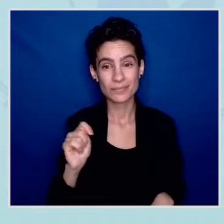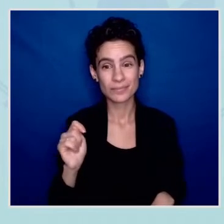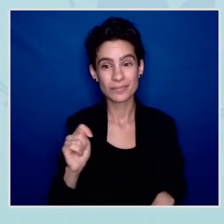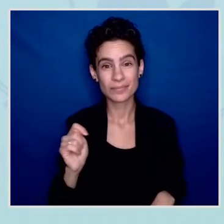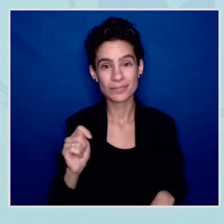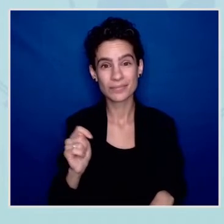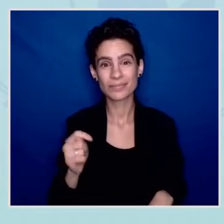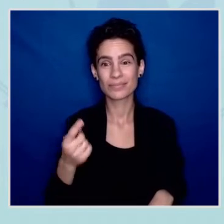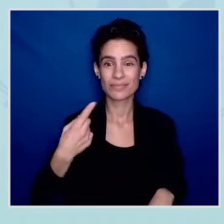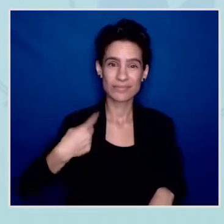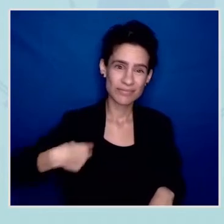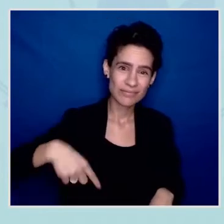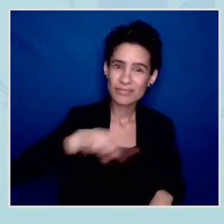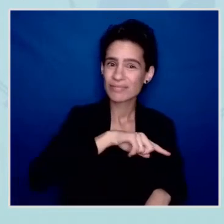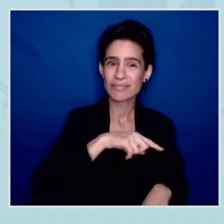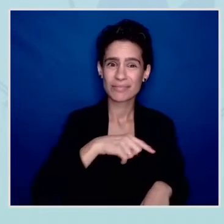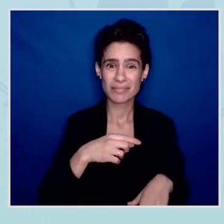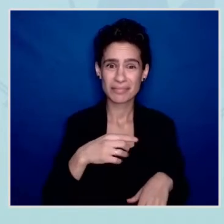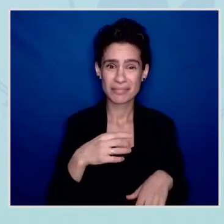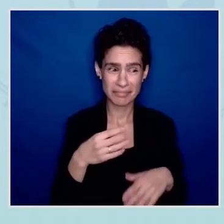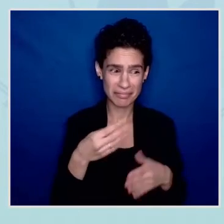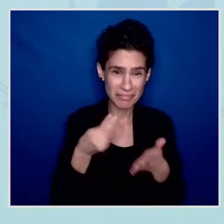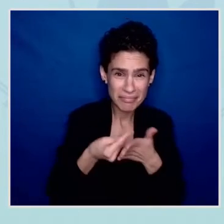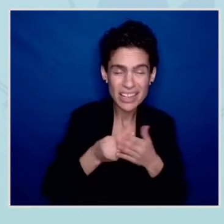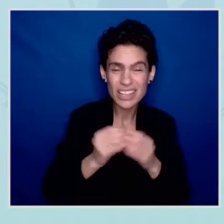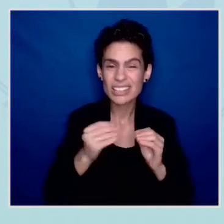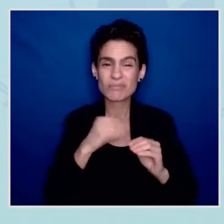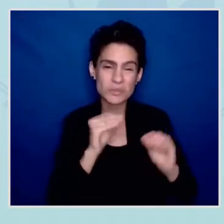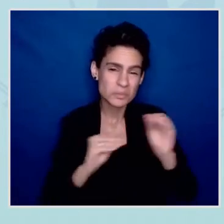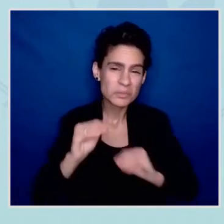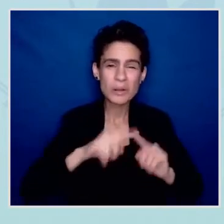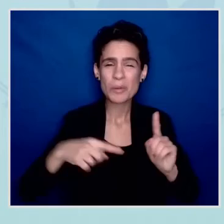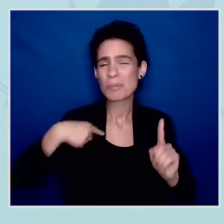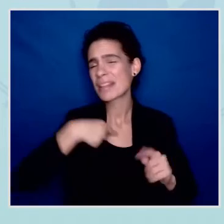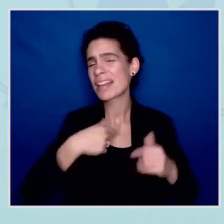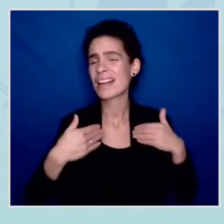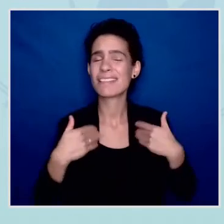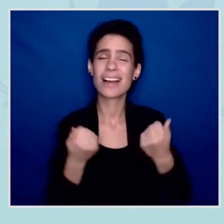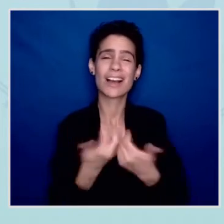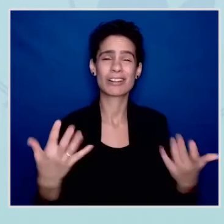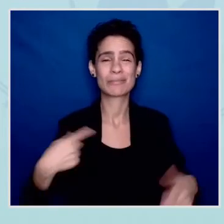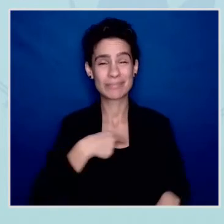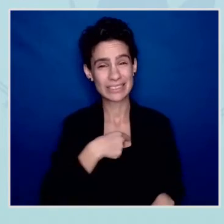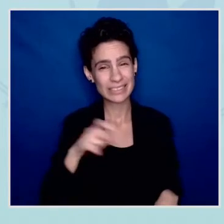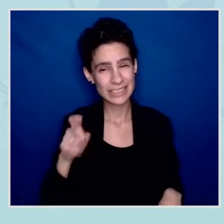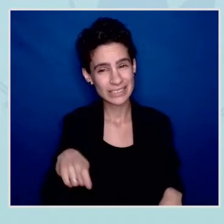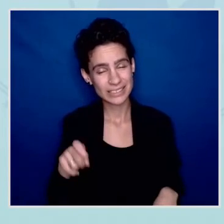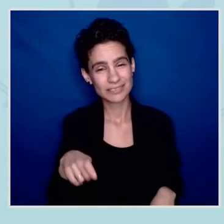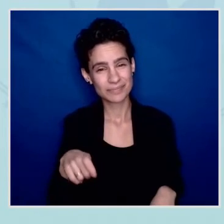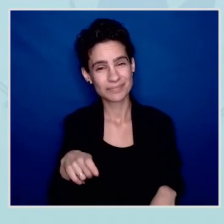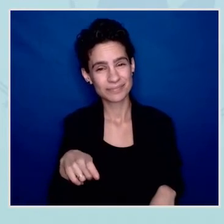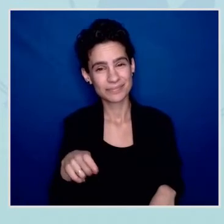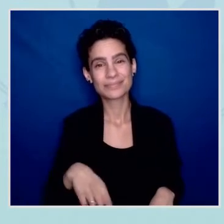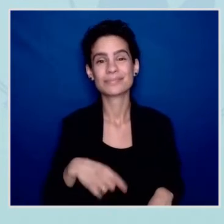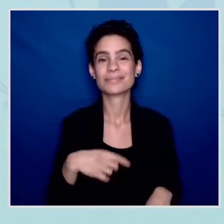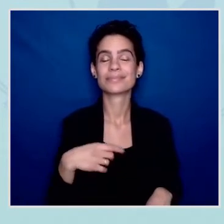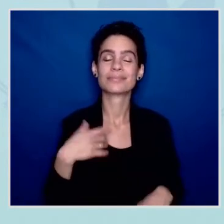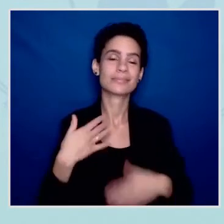IN A SMALL HOUSE, SHARING ONE BATHROOM.